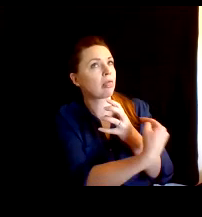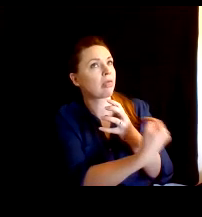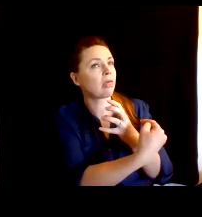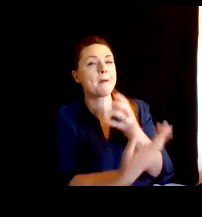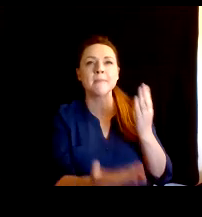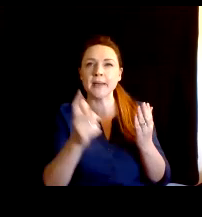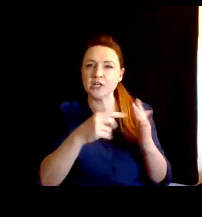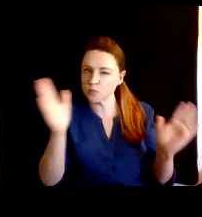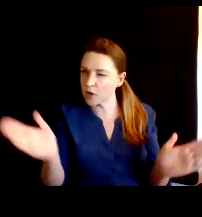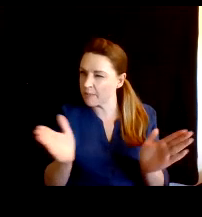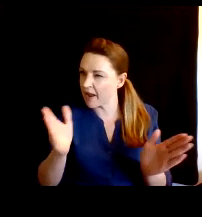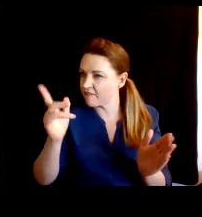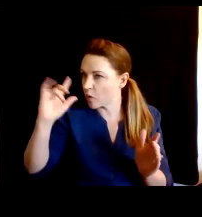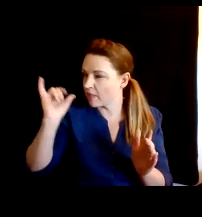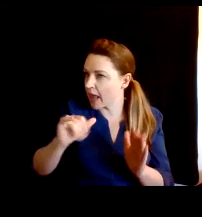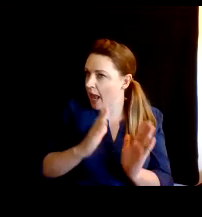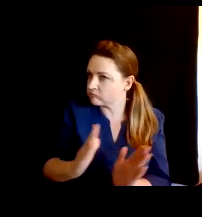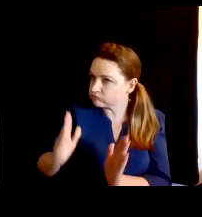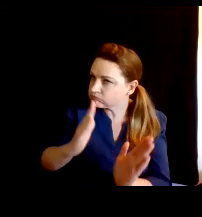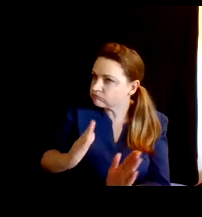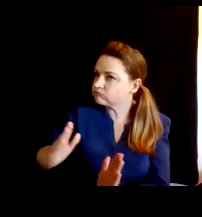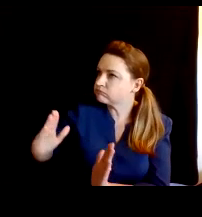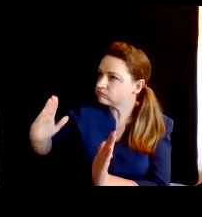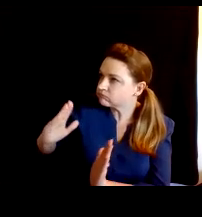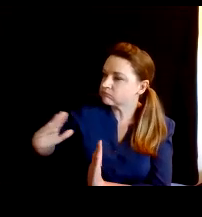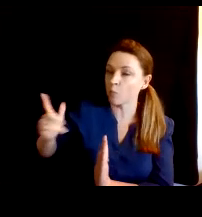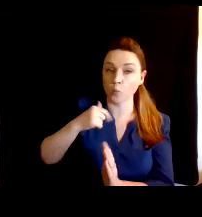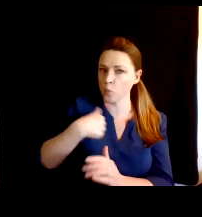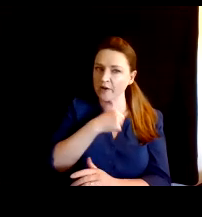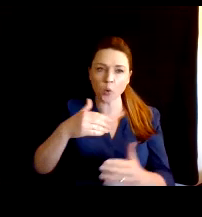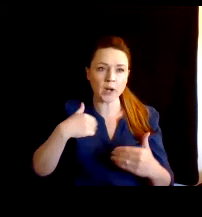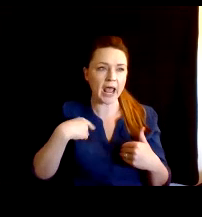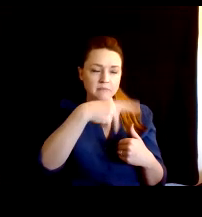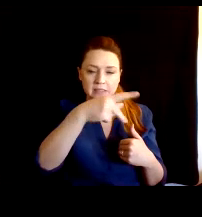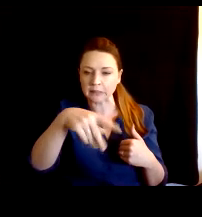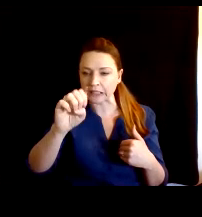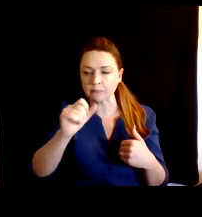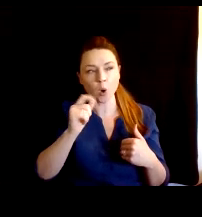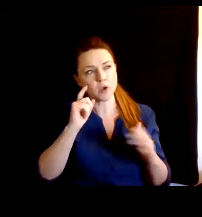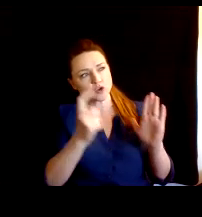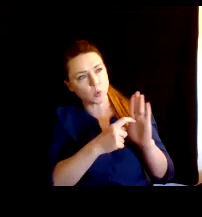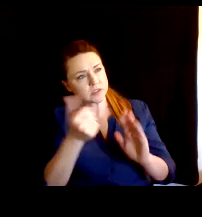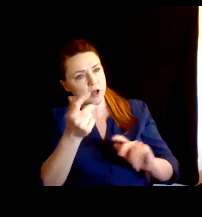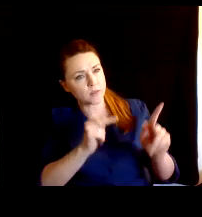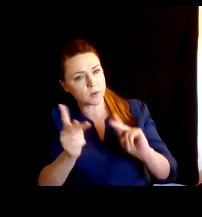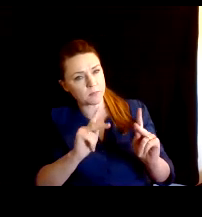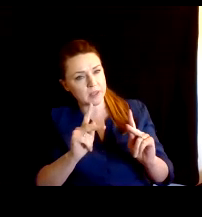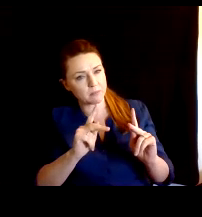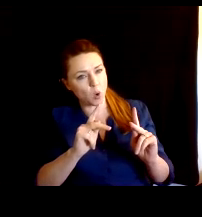I think that we don't have any protective equipment, but we see folks in other parts of the world who are utilizing protective equipment. That may be an issue.